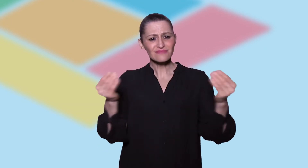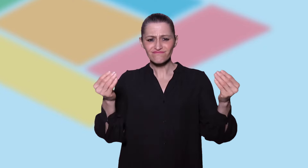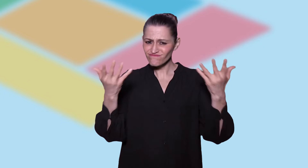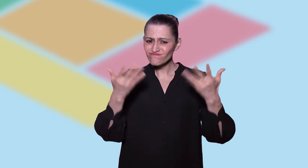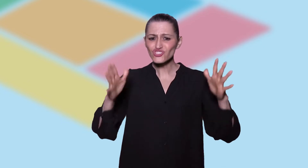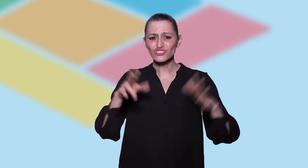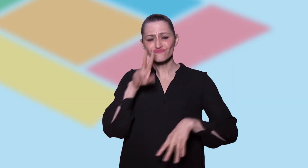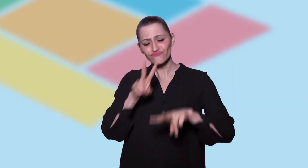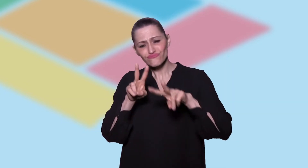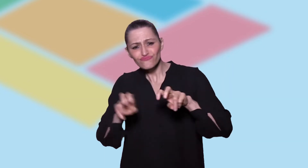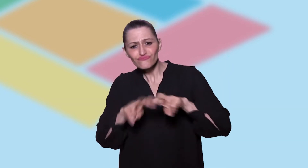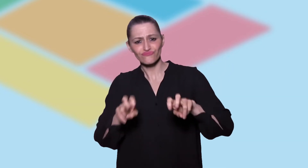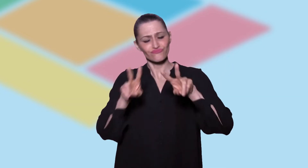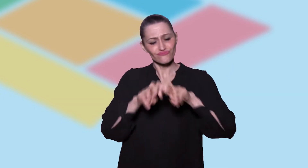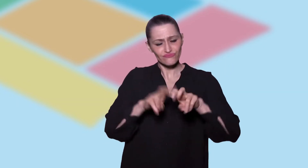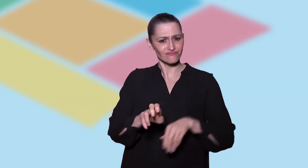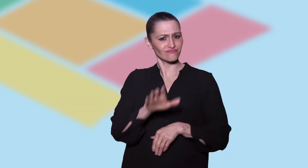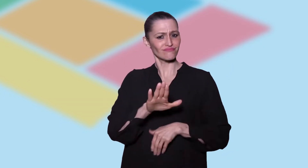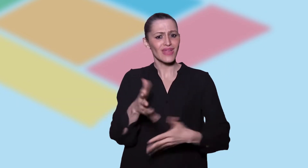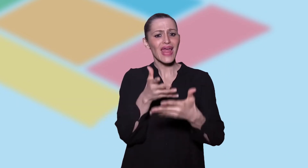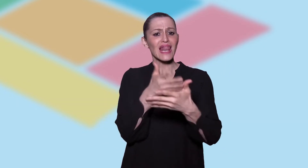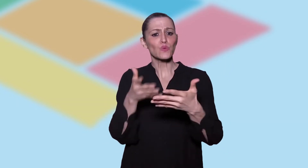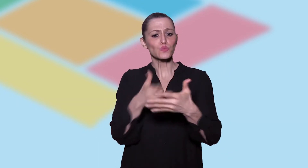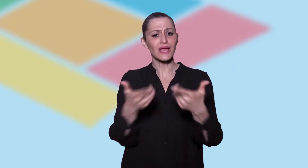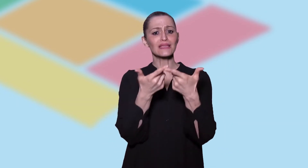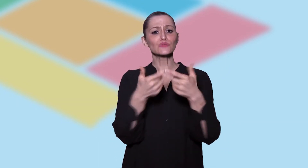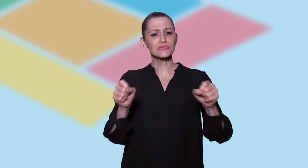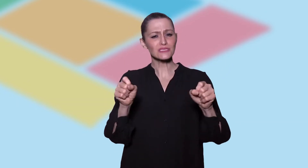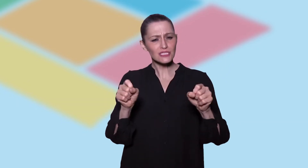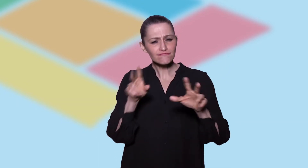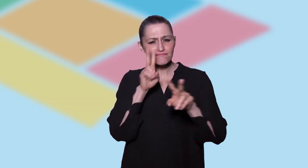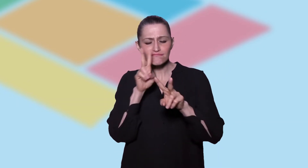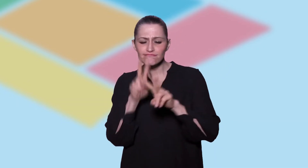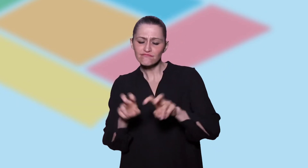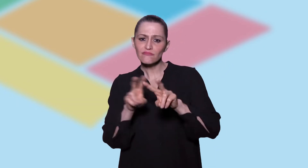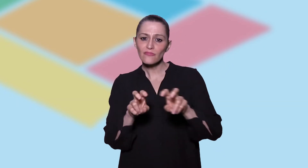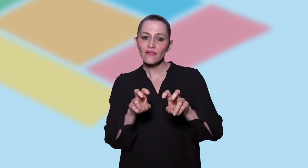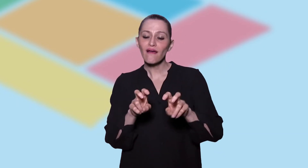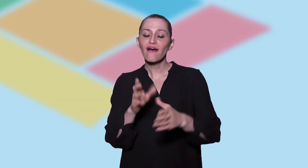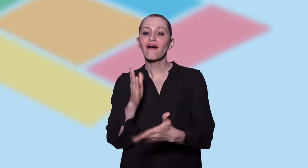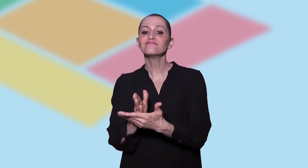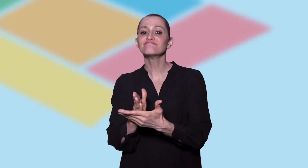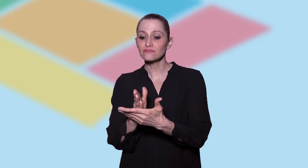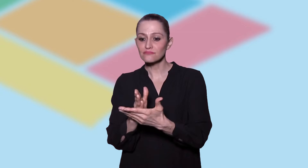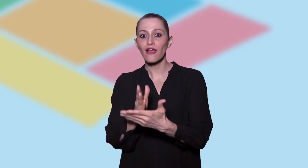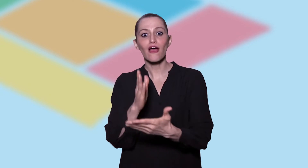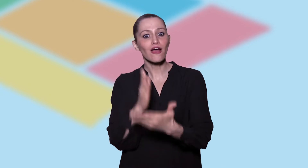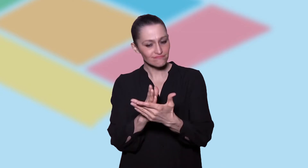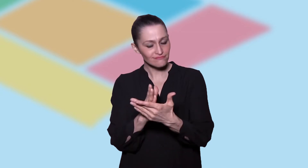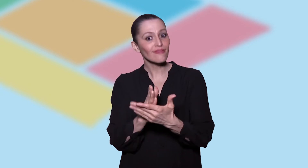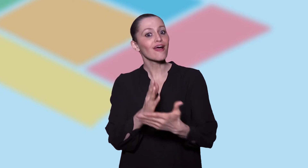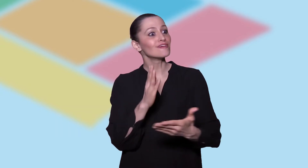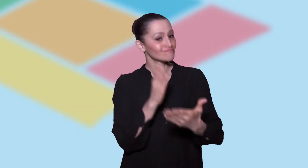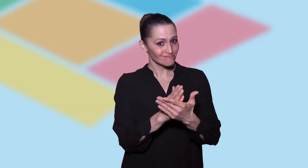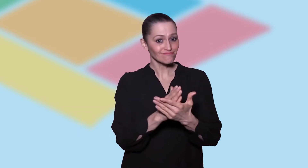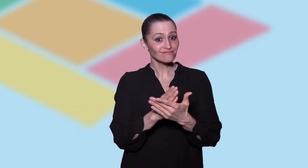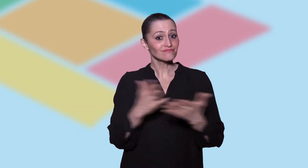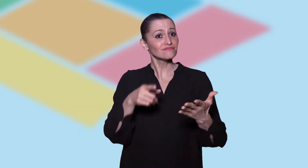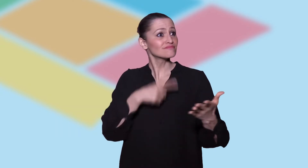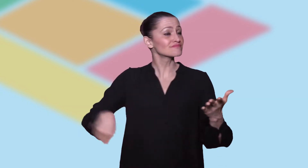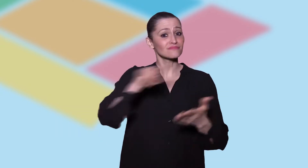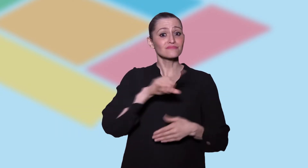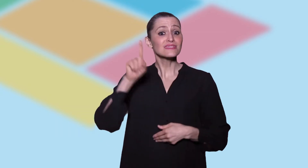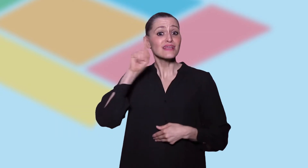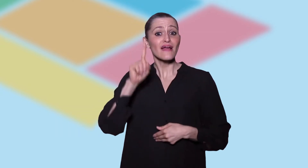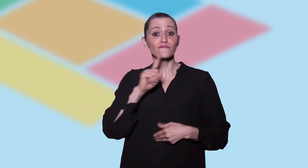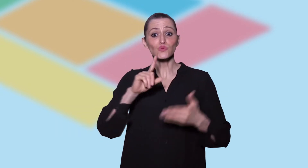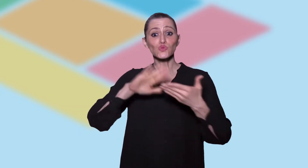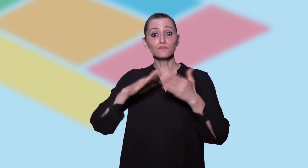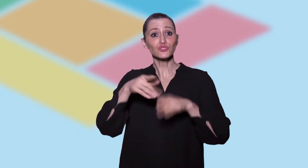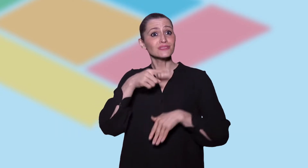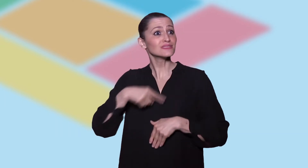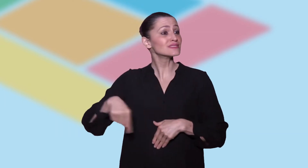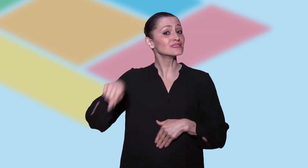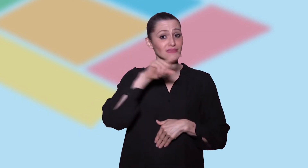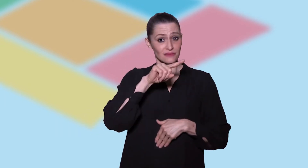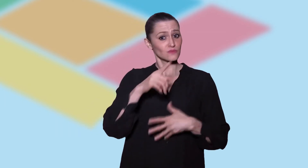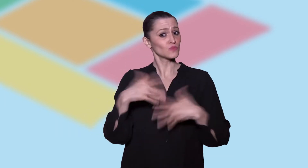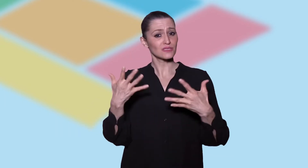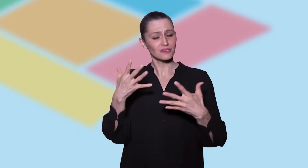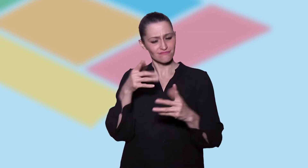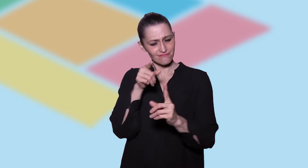Many studies have confirmed that a Deaf community